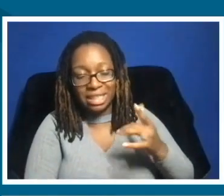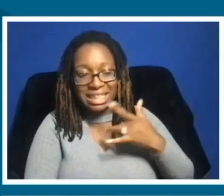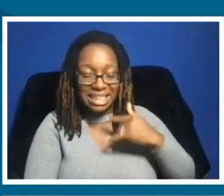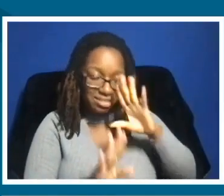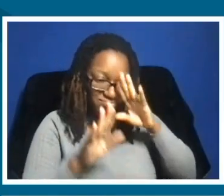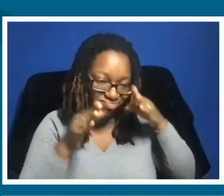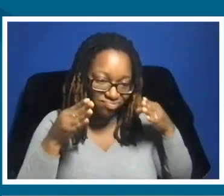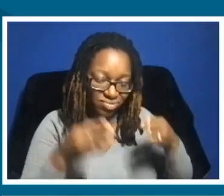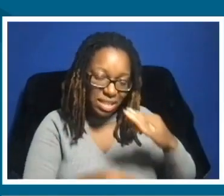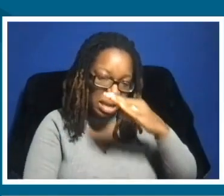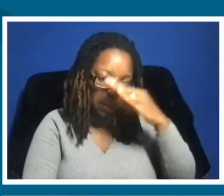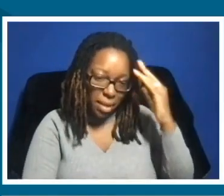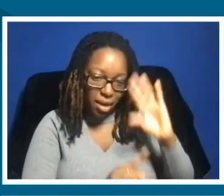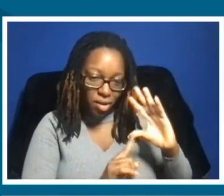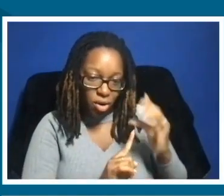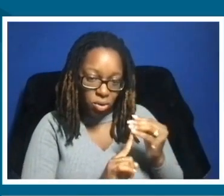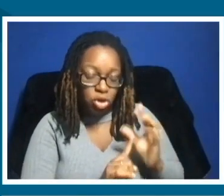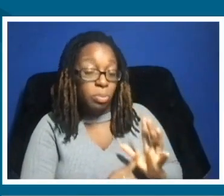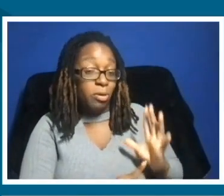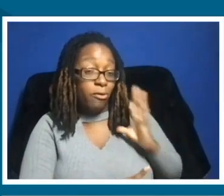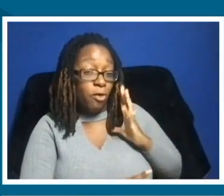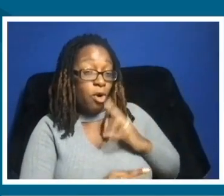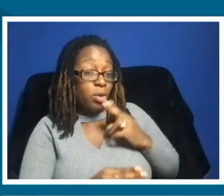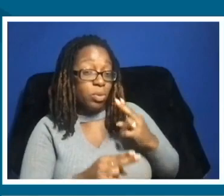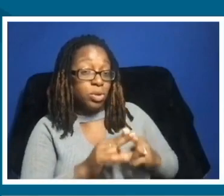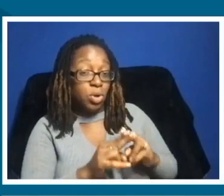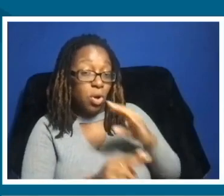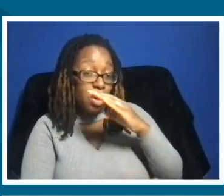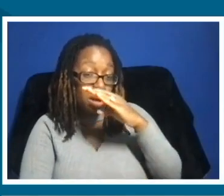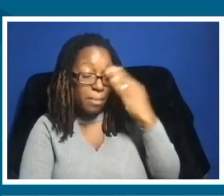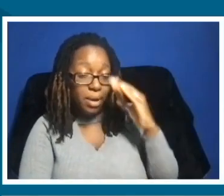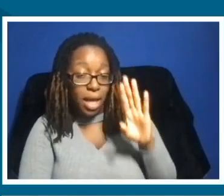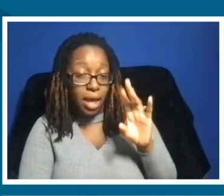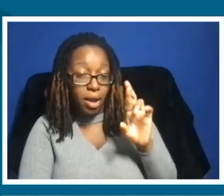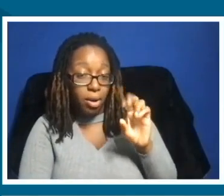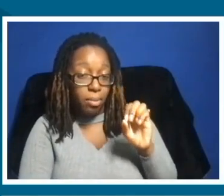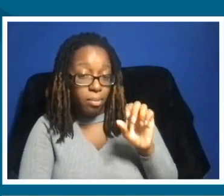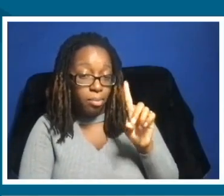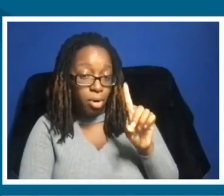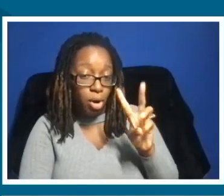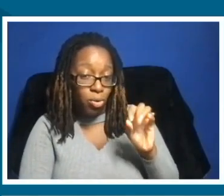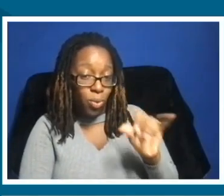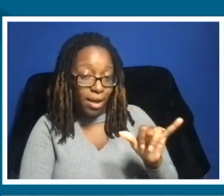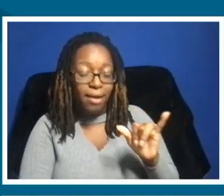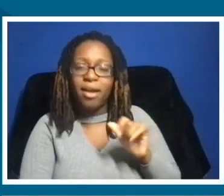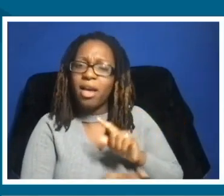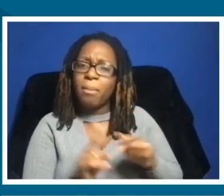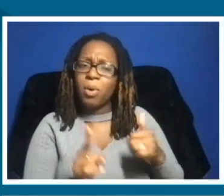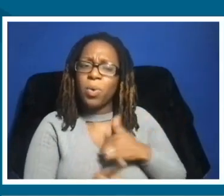usually called black broadway at one point um but we were wondering what did